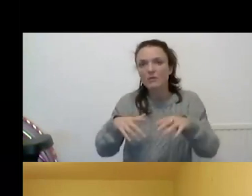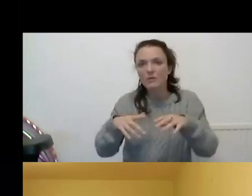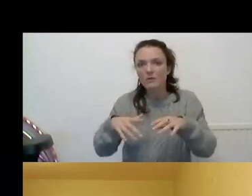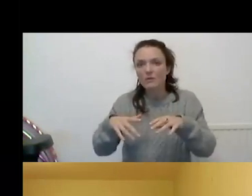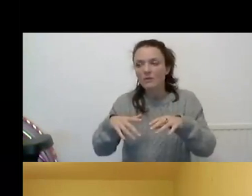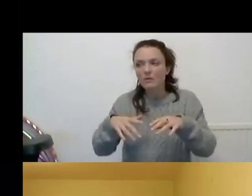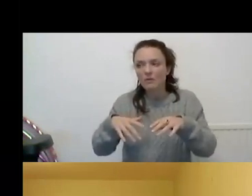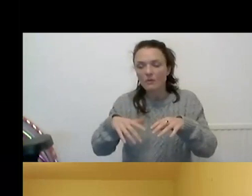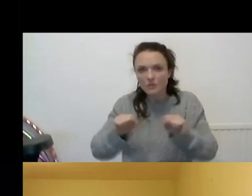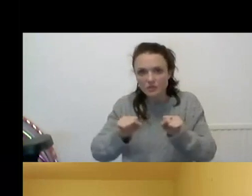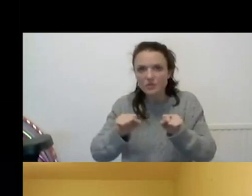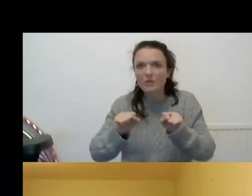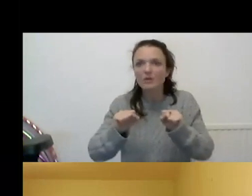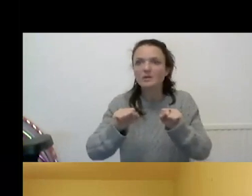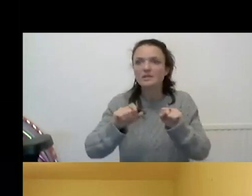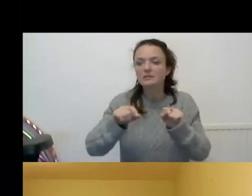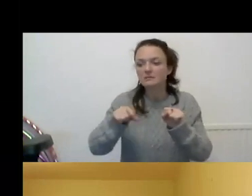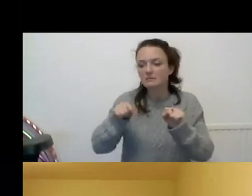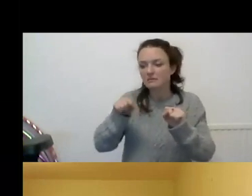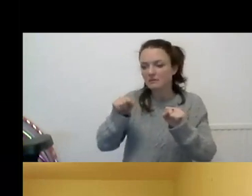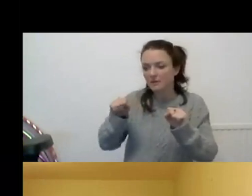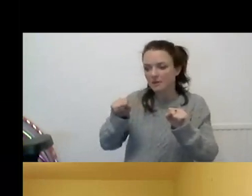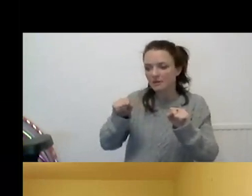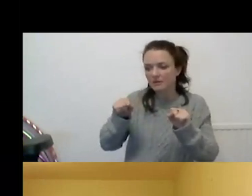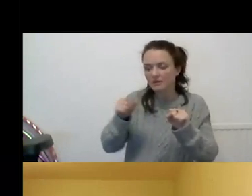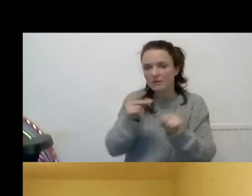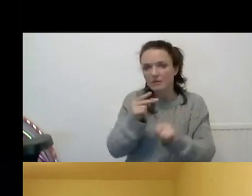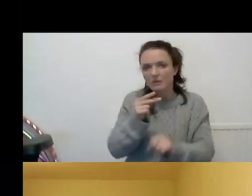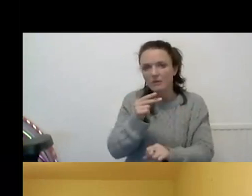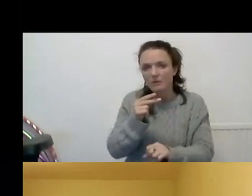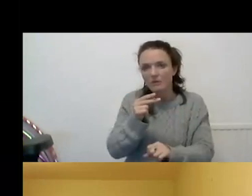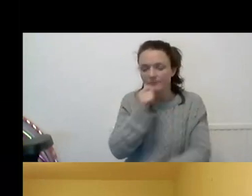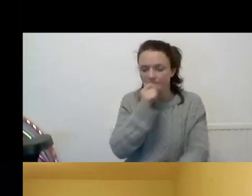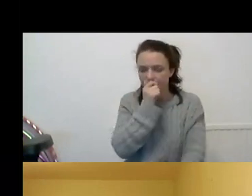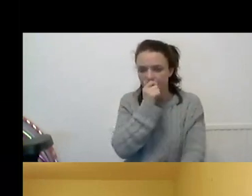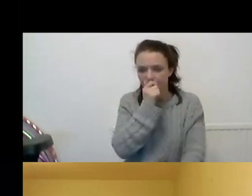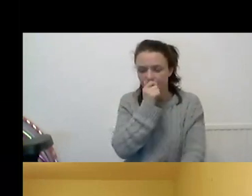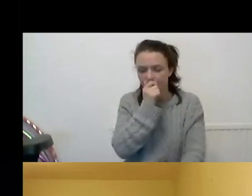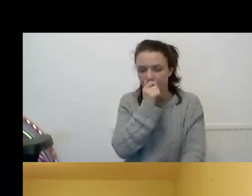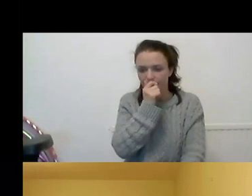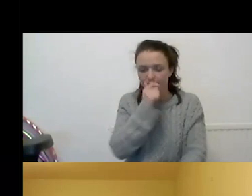amongst our participants. And by that time, the Oxford study was happening in 18 sites around